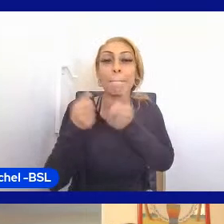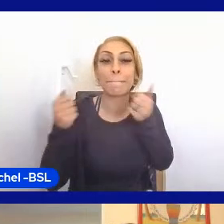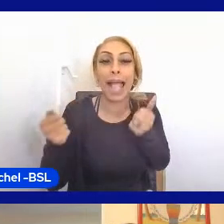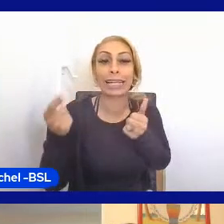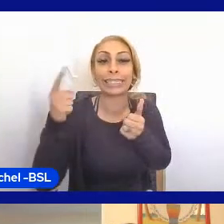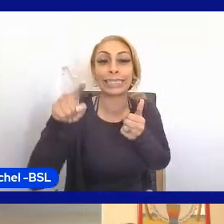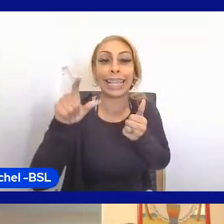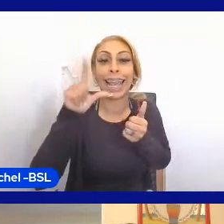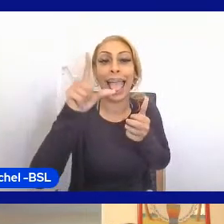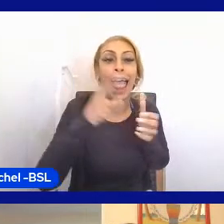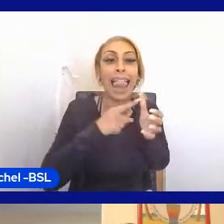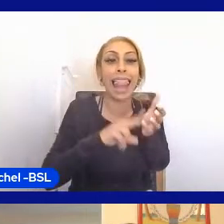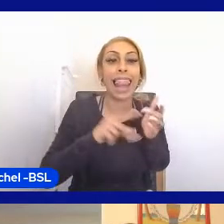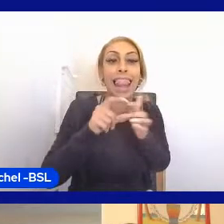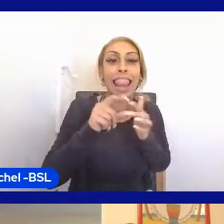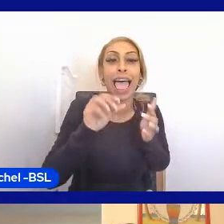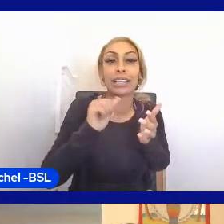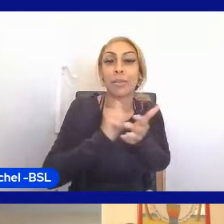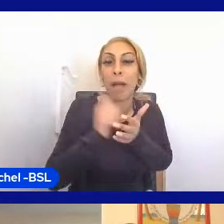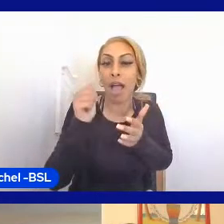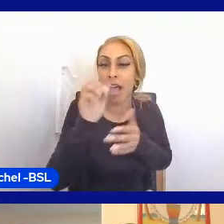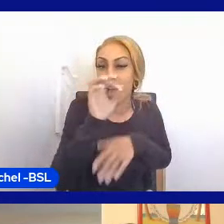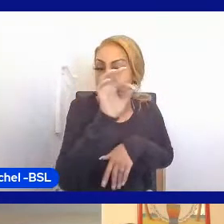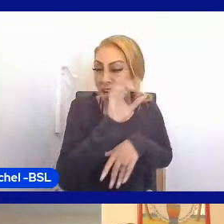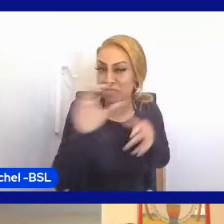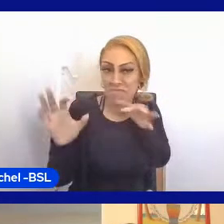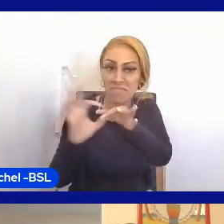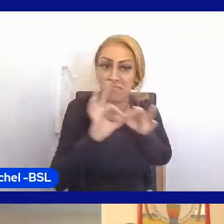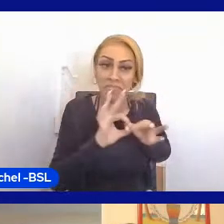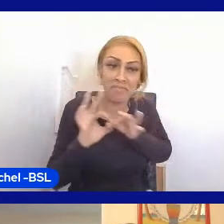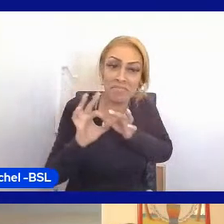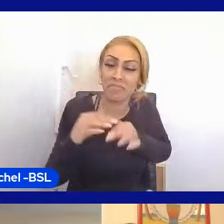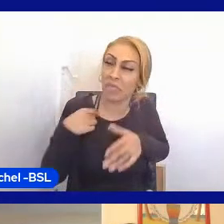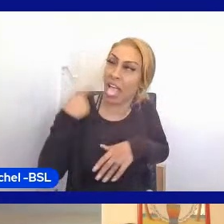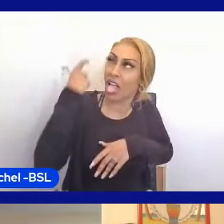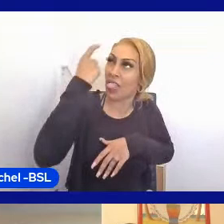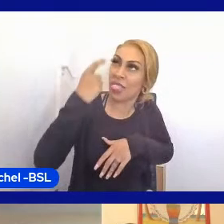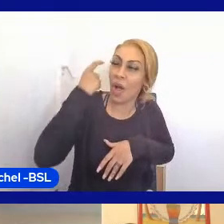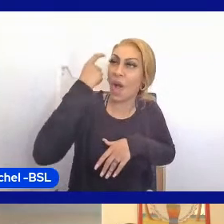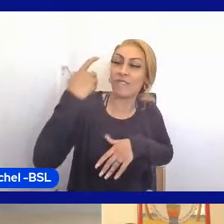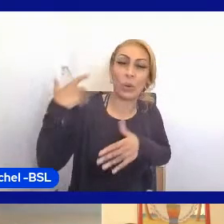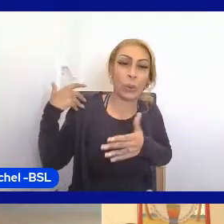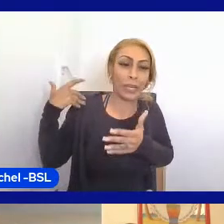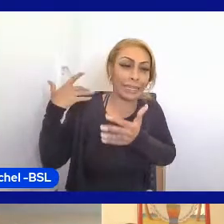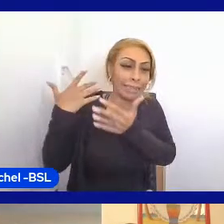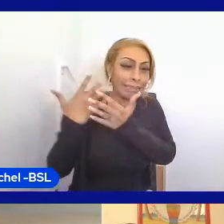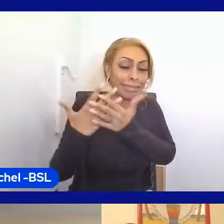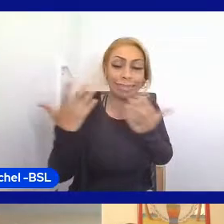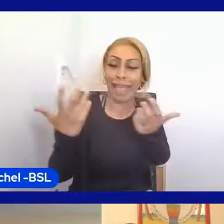So finally, just coming to Ben and your project which was a collaboration between Crack magazine and Landmark, again